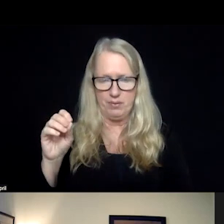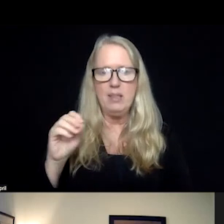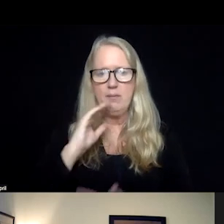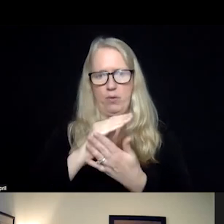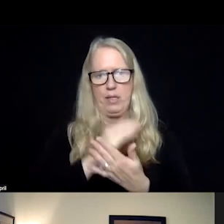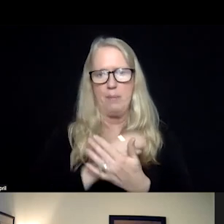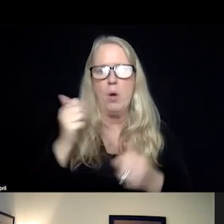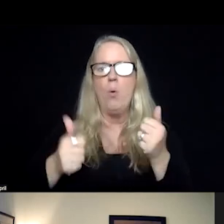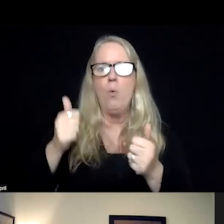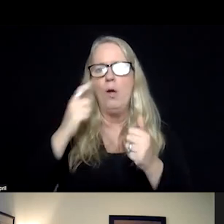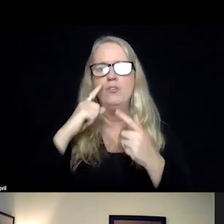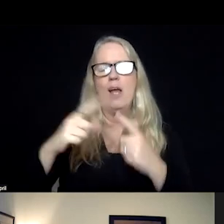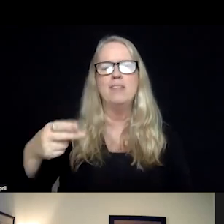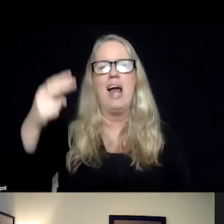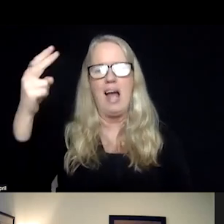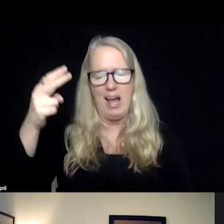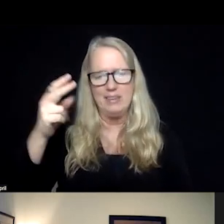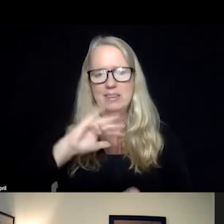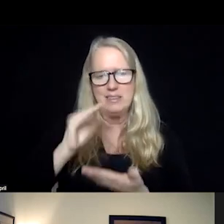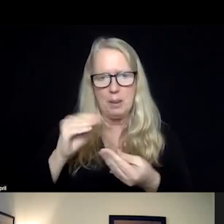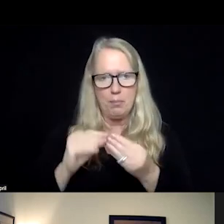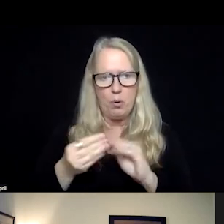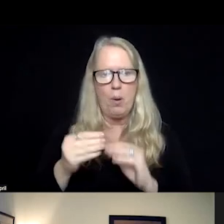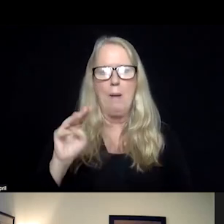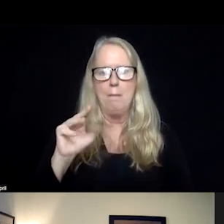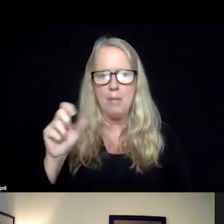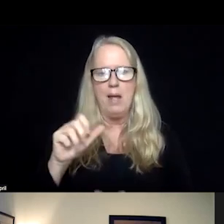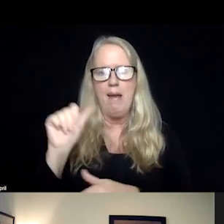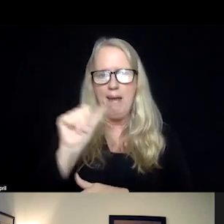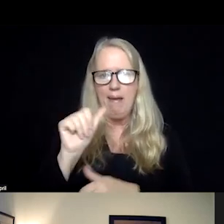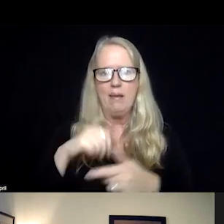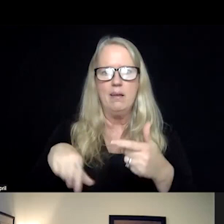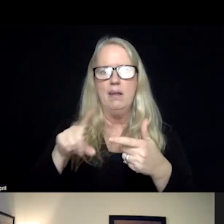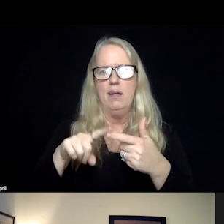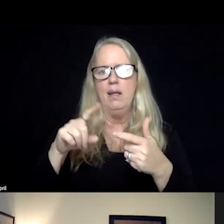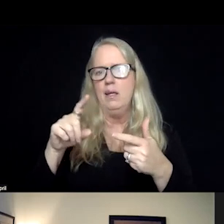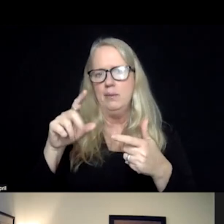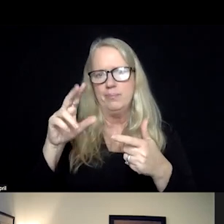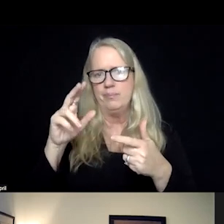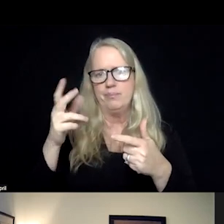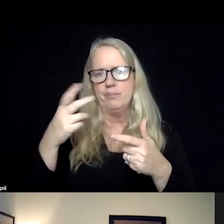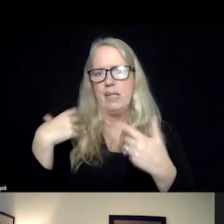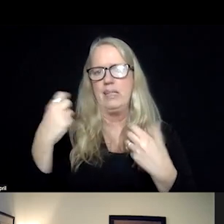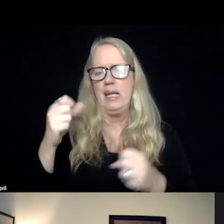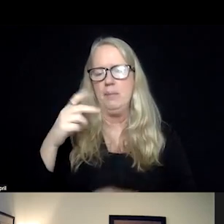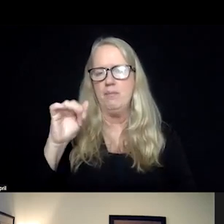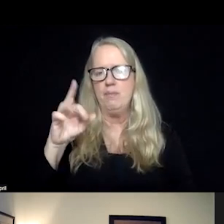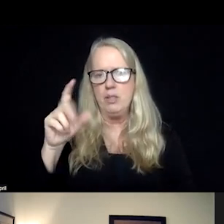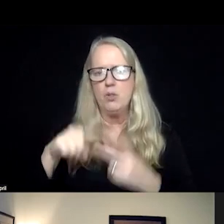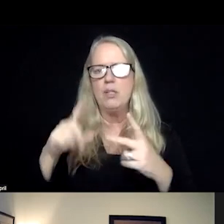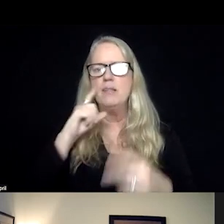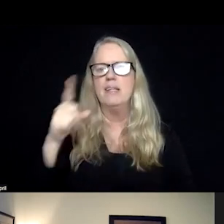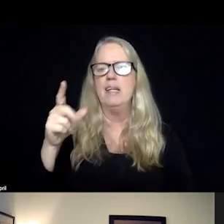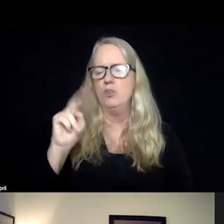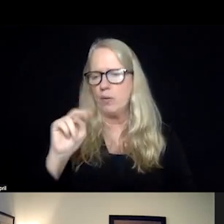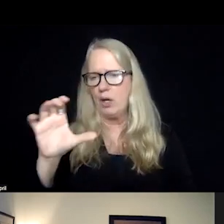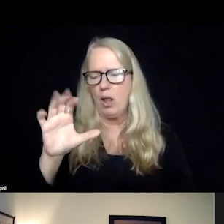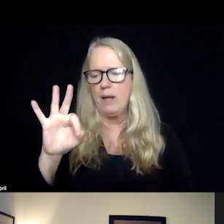WHICH HAD THE HIGHEST UTILIZATION?